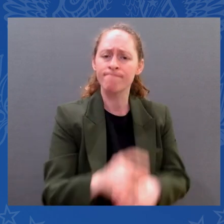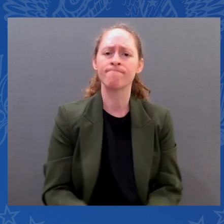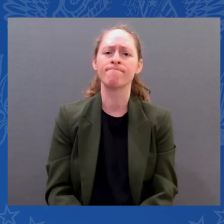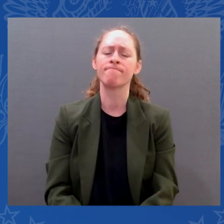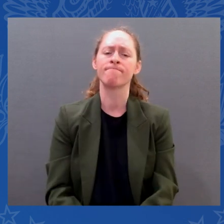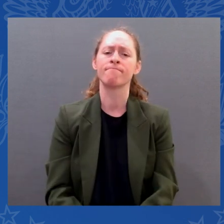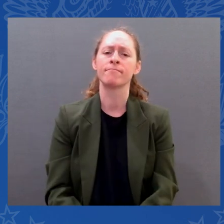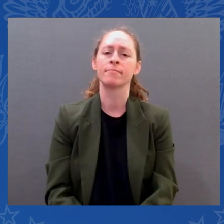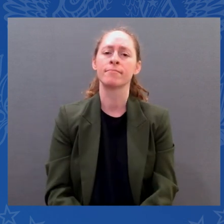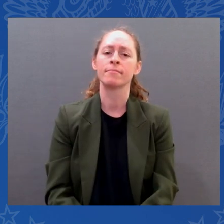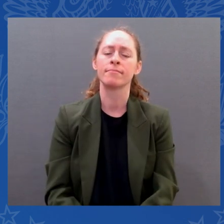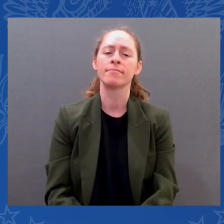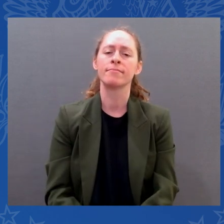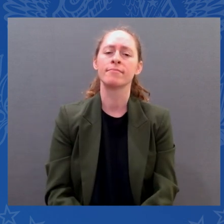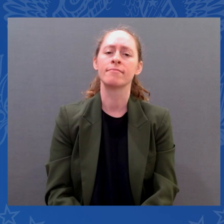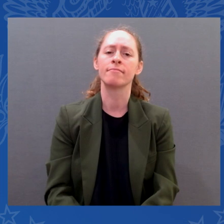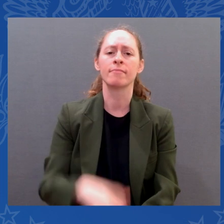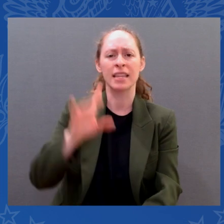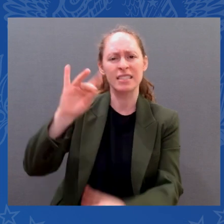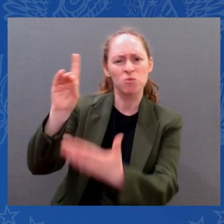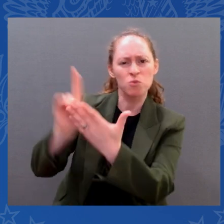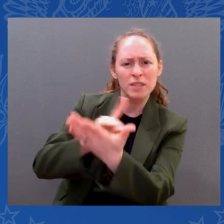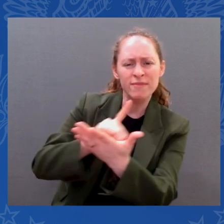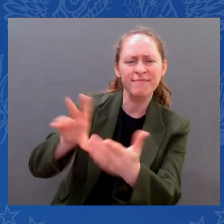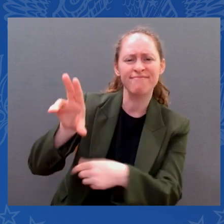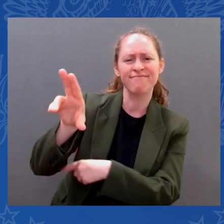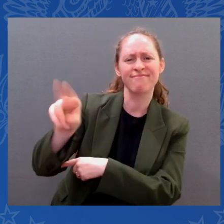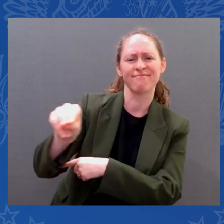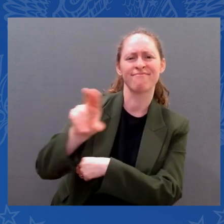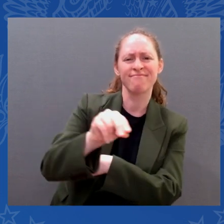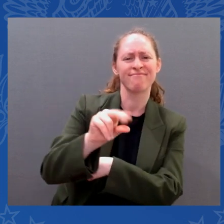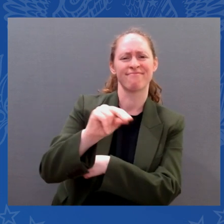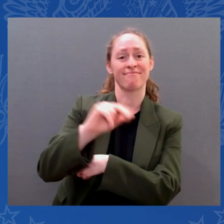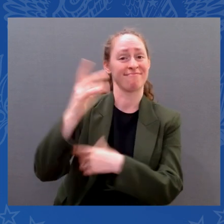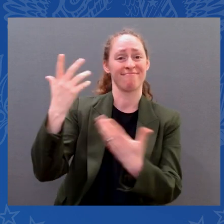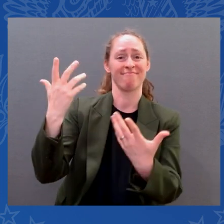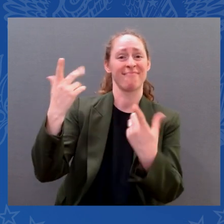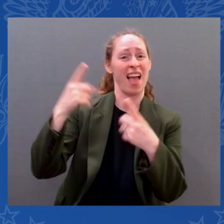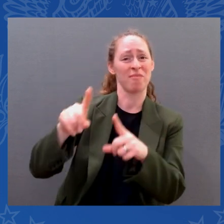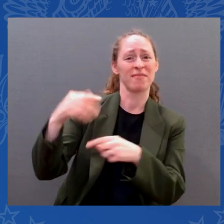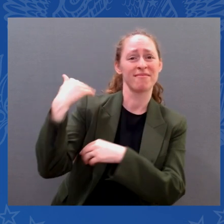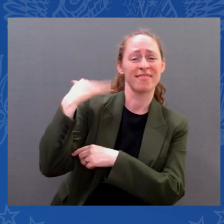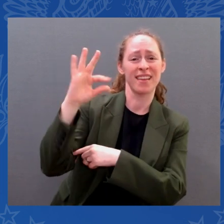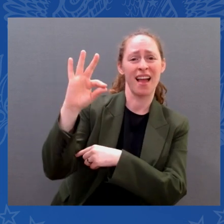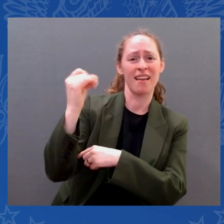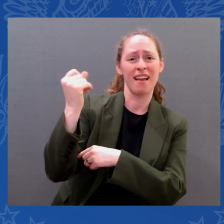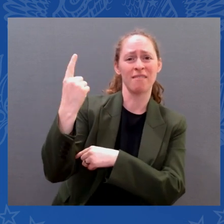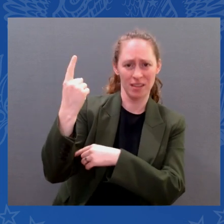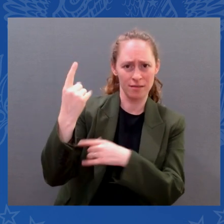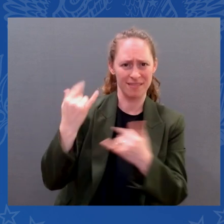and today's epidemic of hate, which is fueling violent acts against many communities